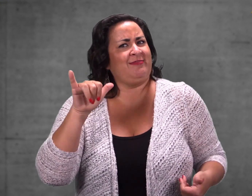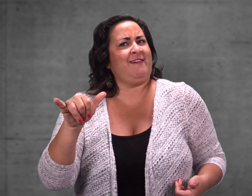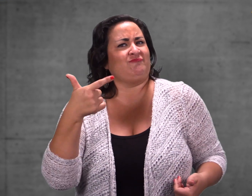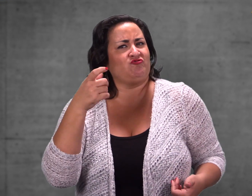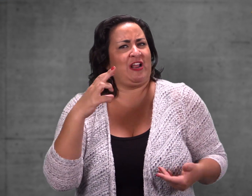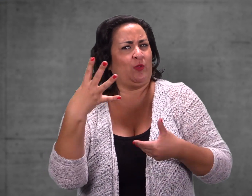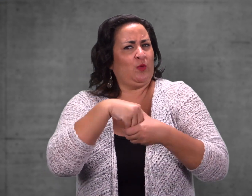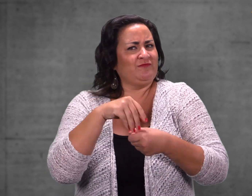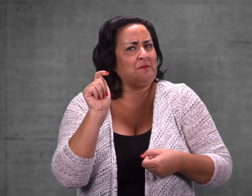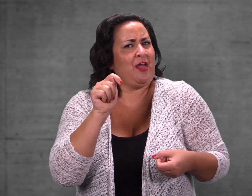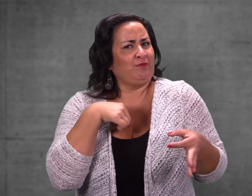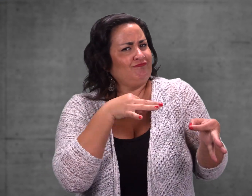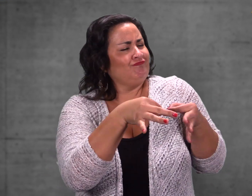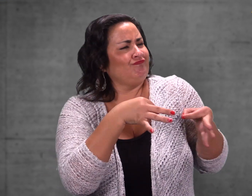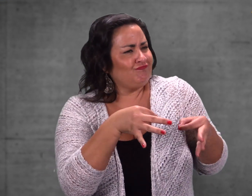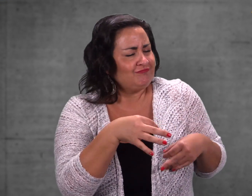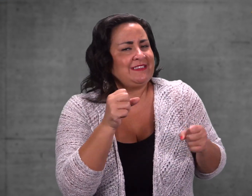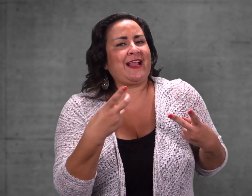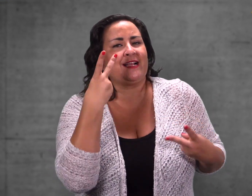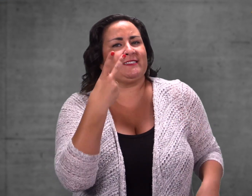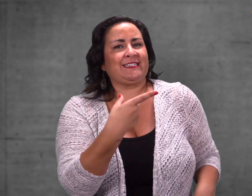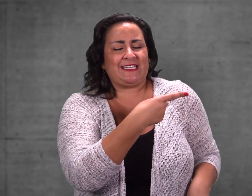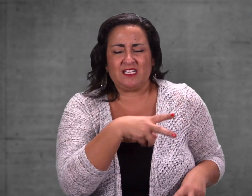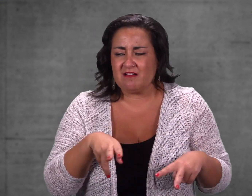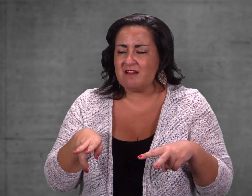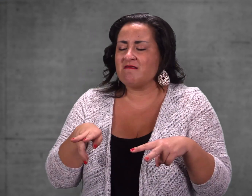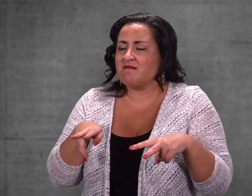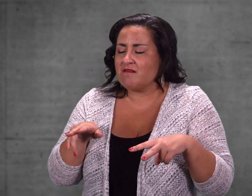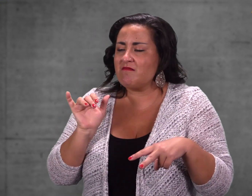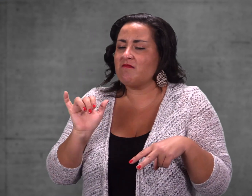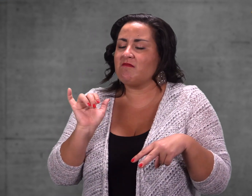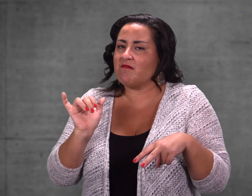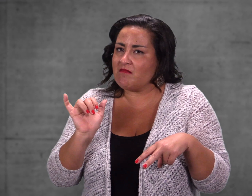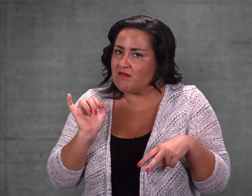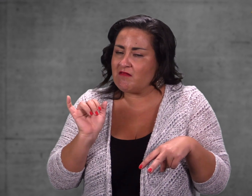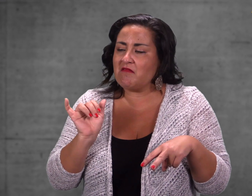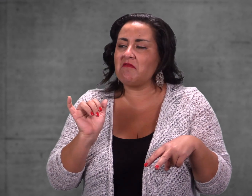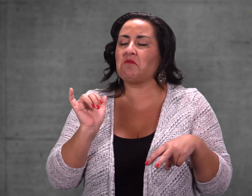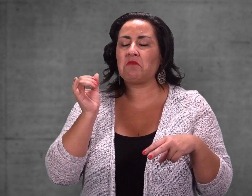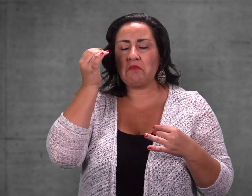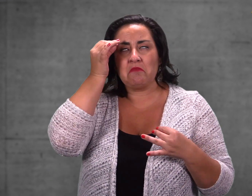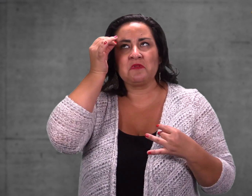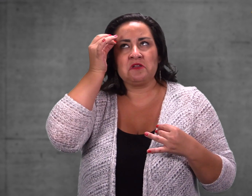whole rationale behind gender inclusive bathrooms and I could see that he took in the information